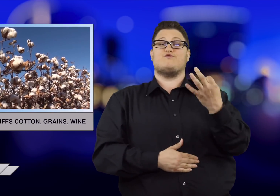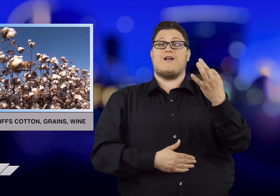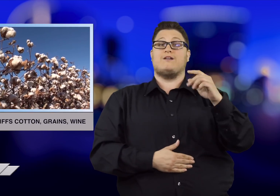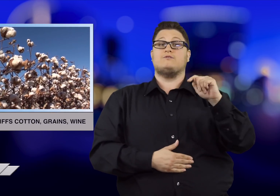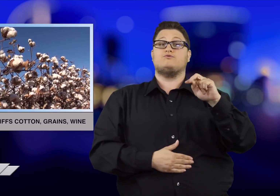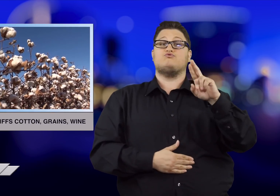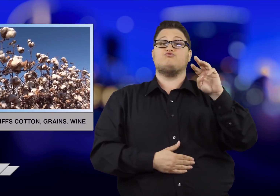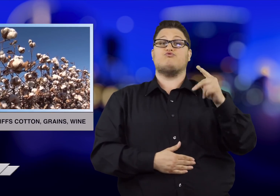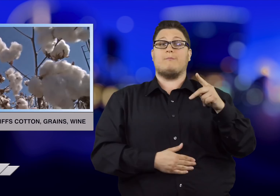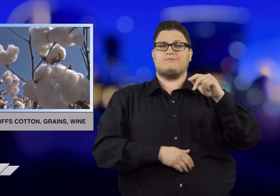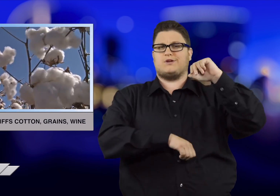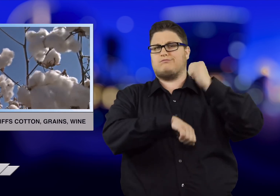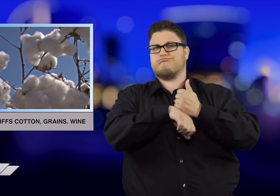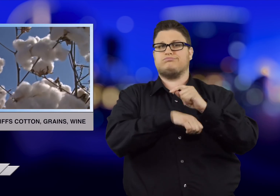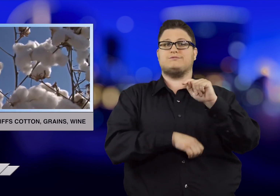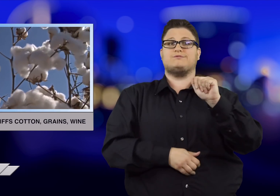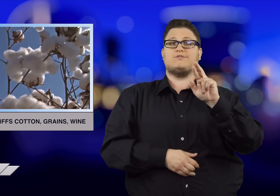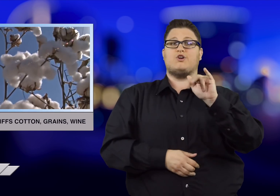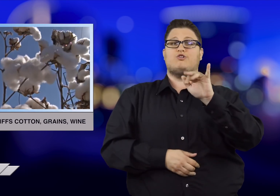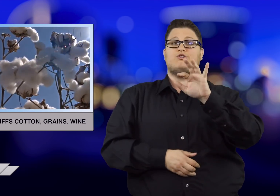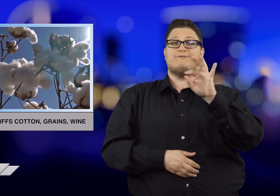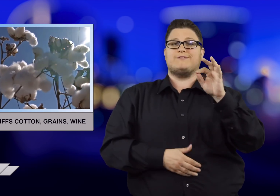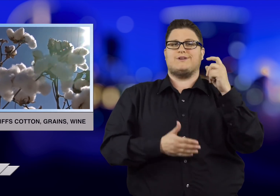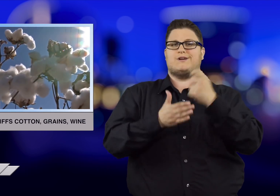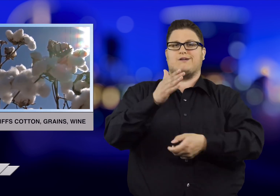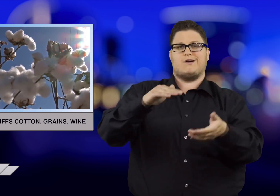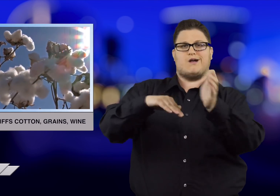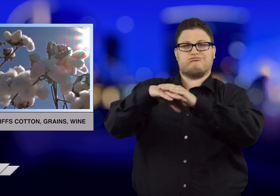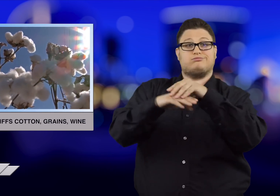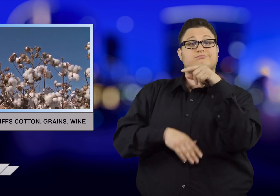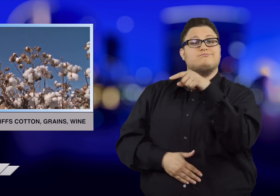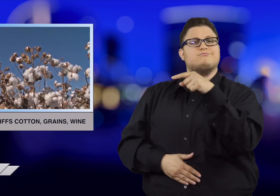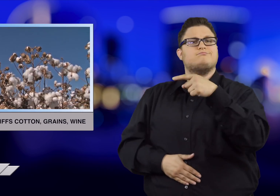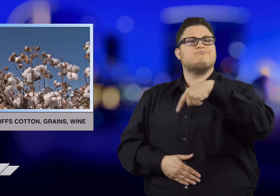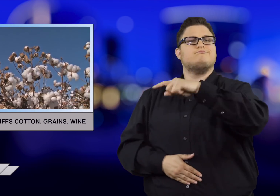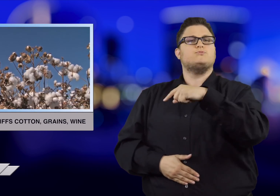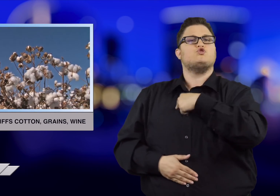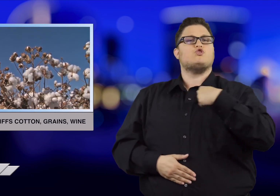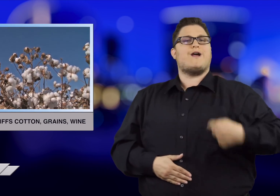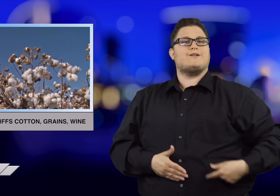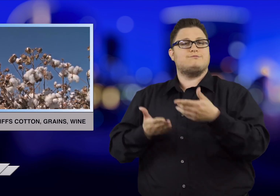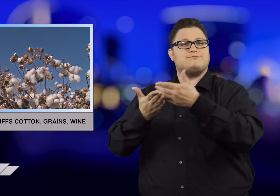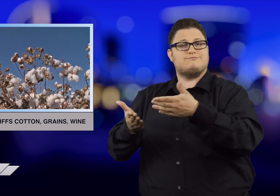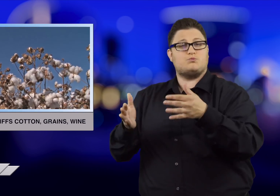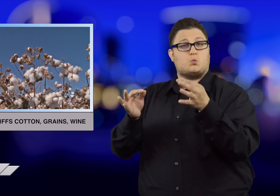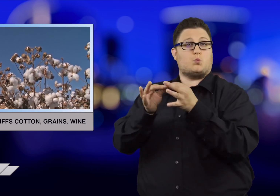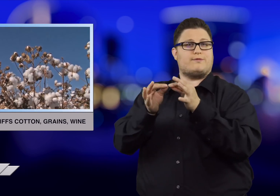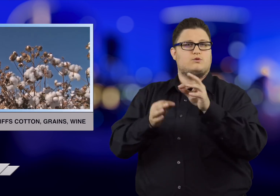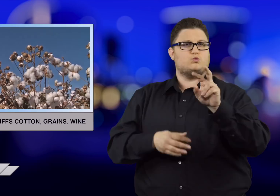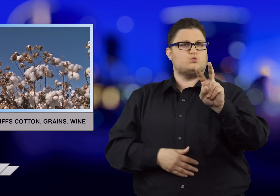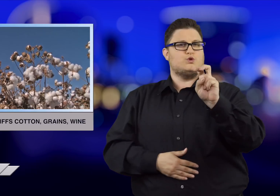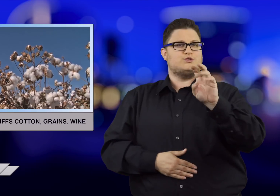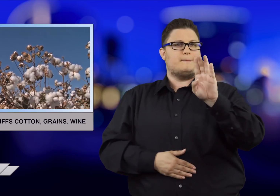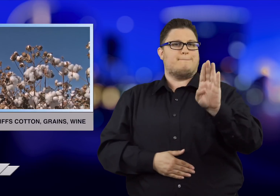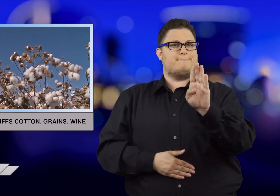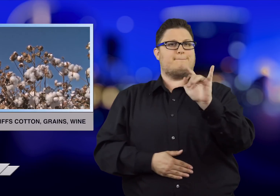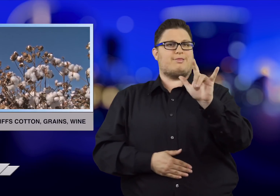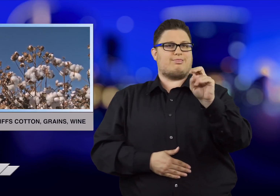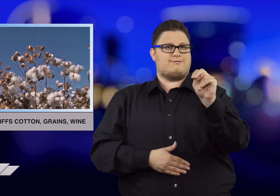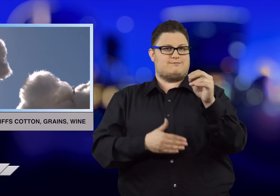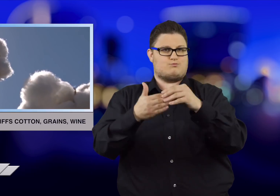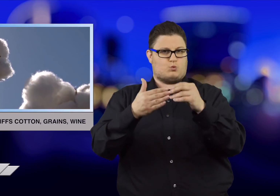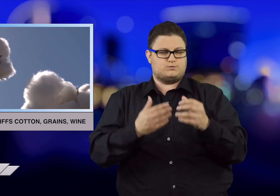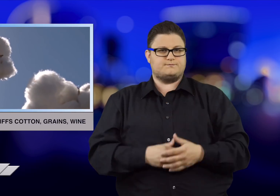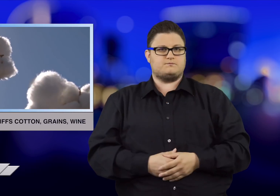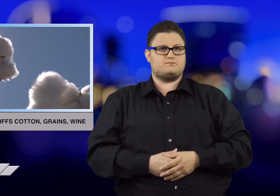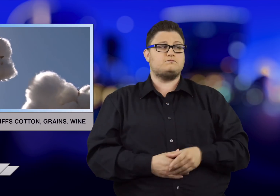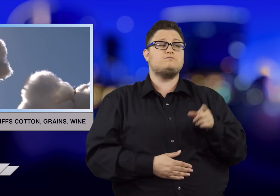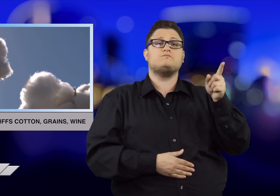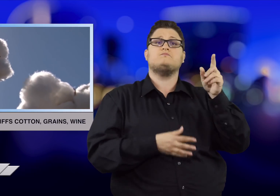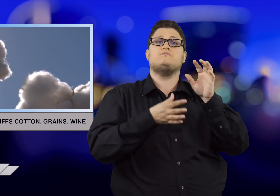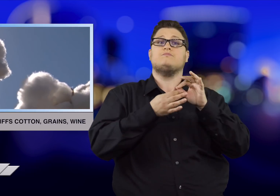Last Friday President Trump implemented tariffs of $200 billion worth of Chinese goods.